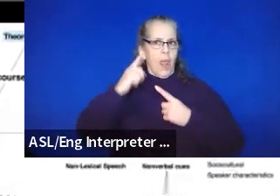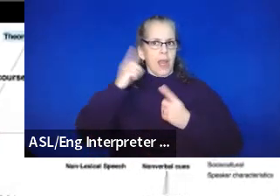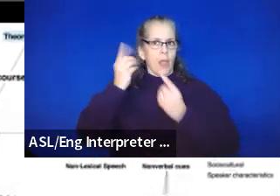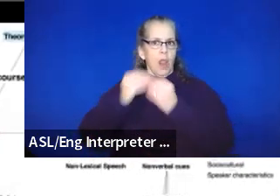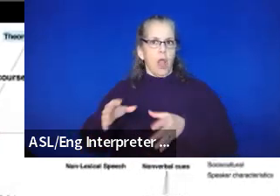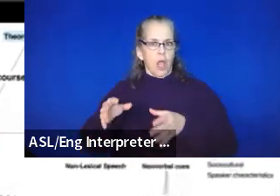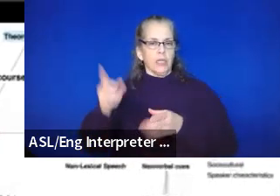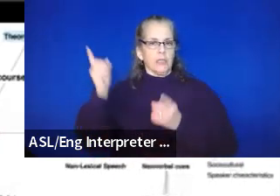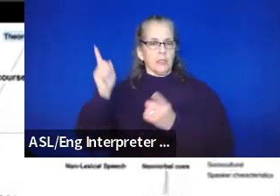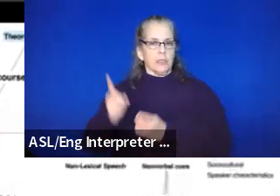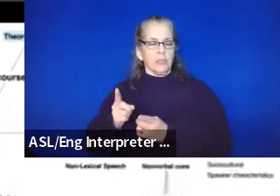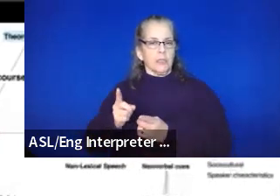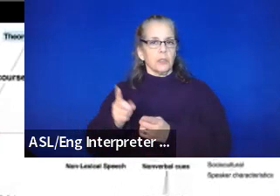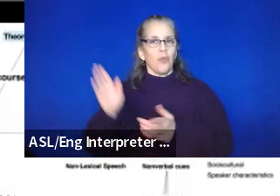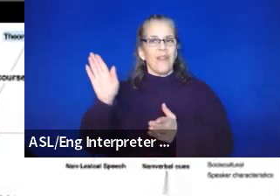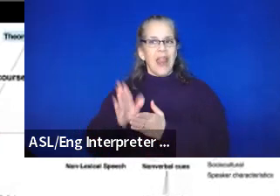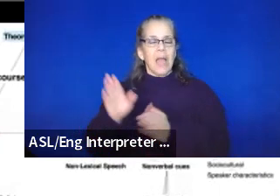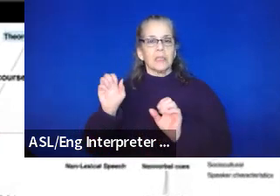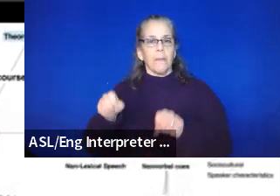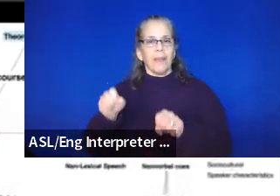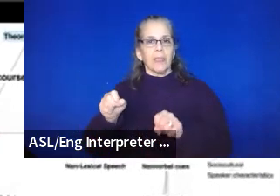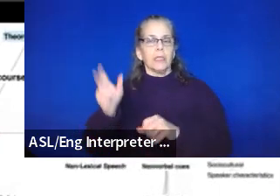overhear conversations and learn from incidental conversation.